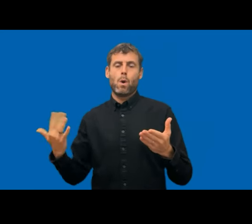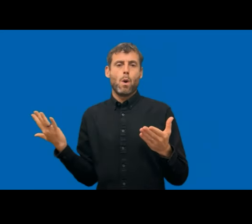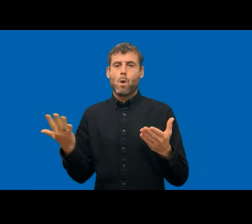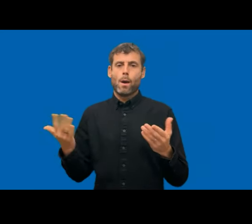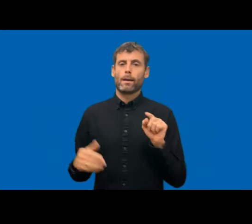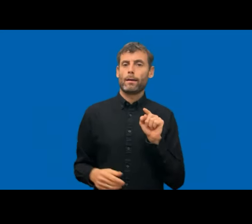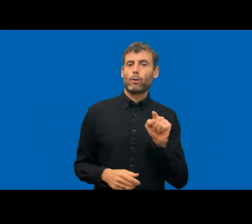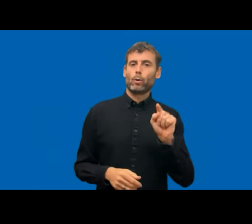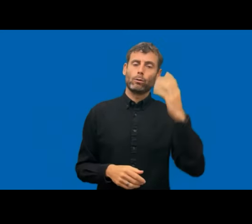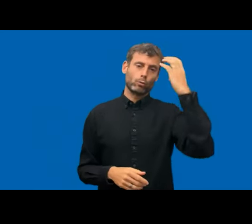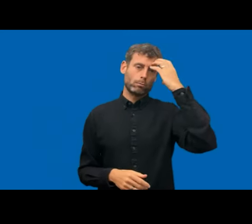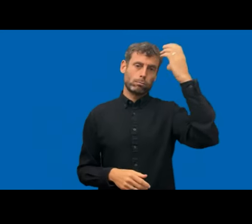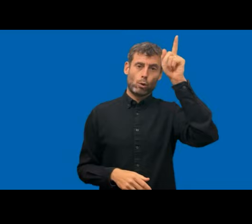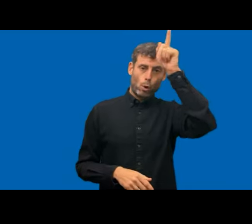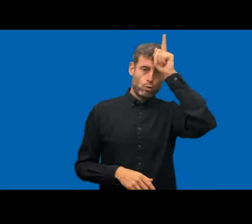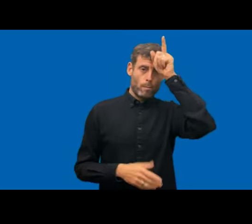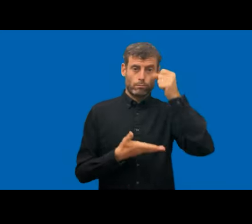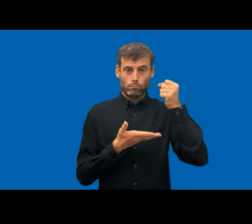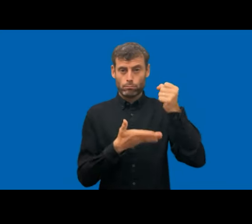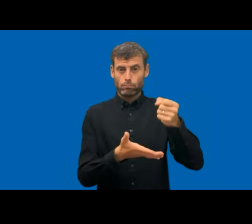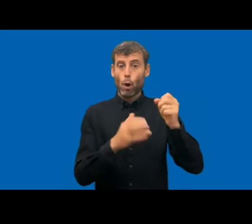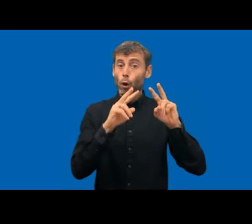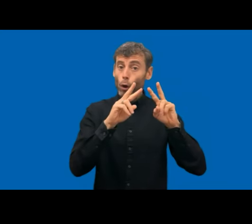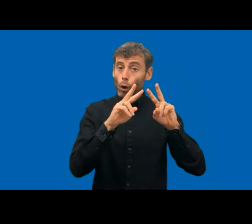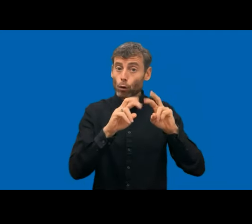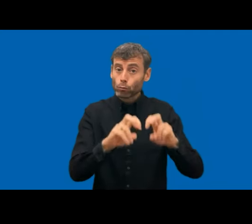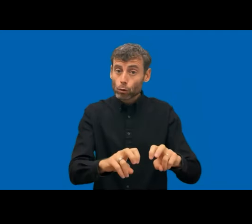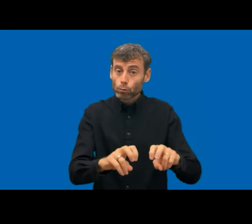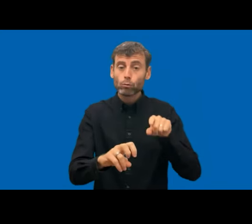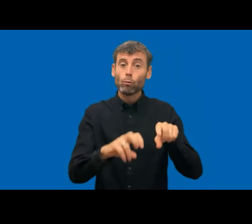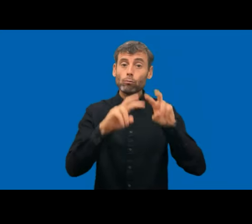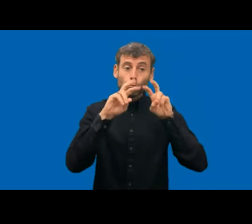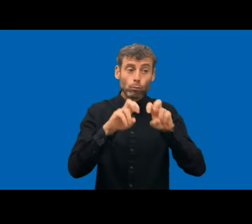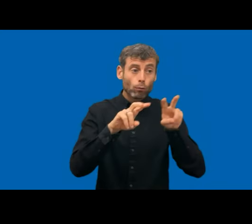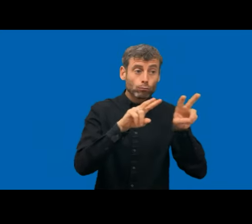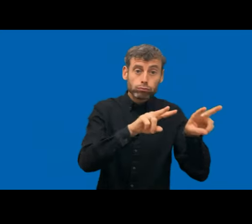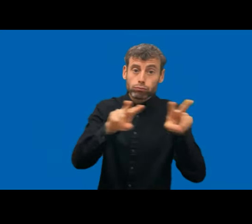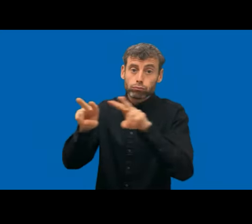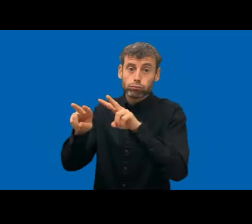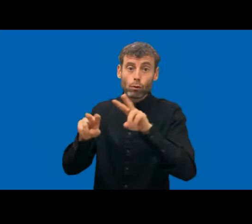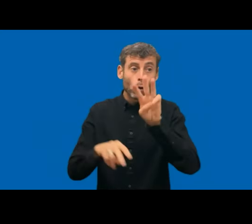also to if there are contents in sign language and plain language, and at this time,